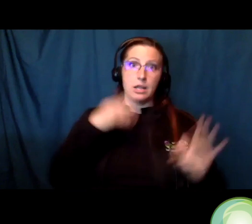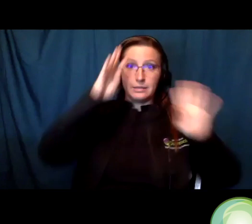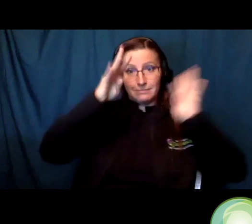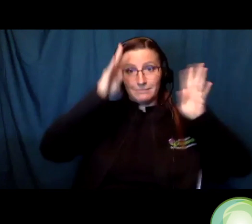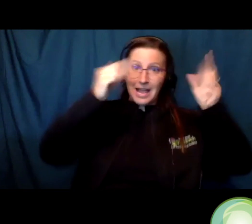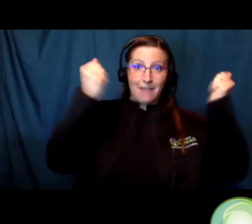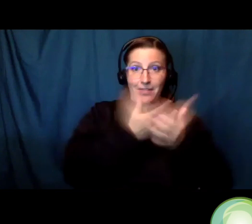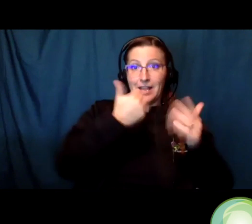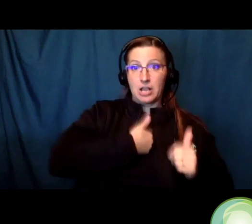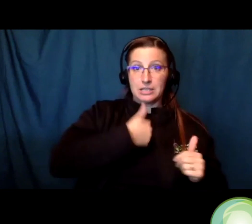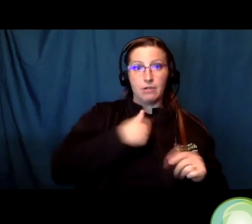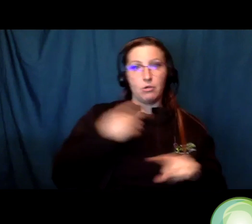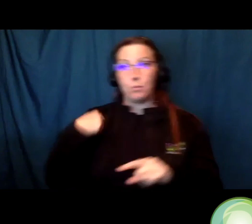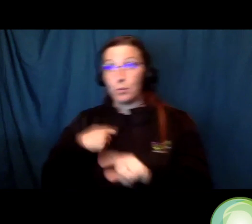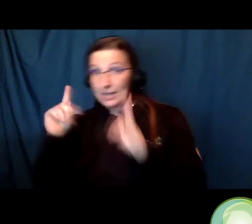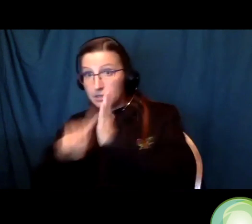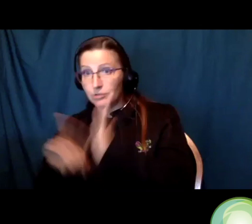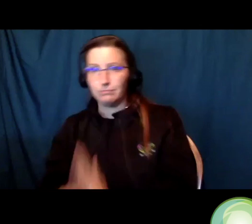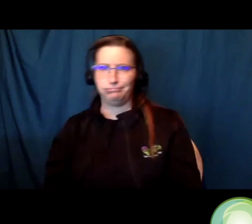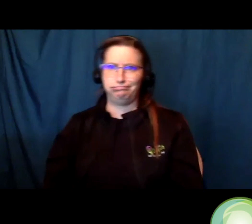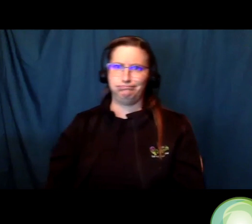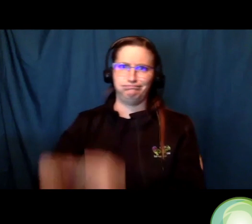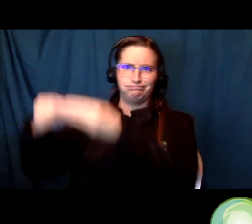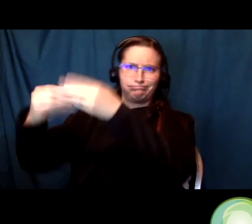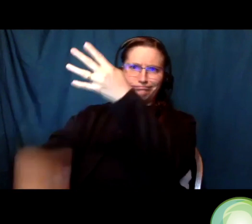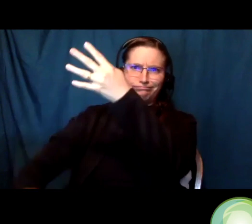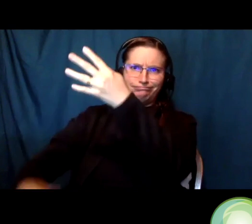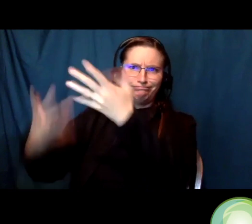in our searching, we found there's all kinds of stuff that we can already